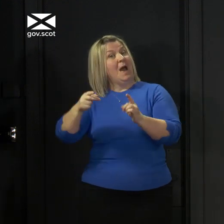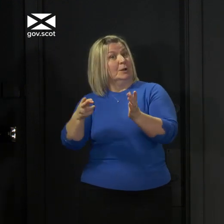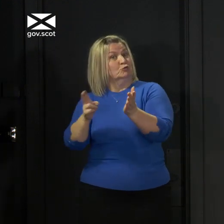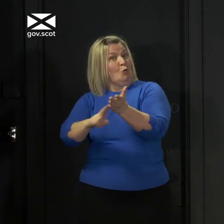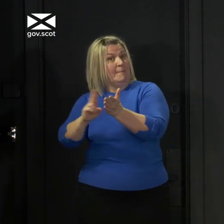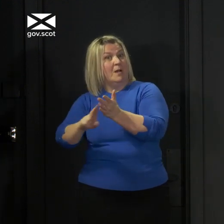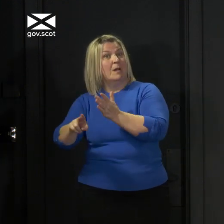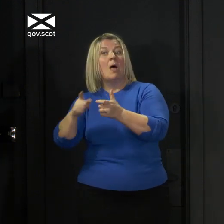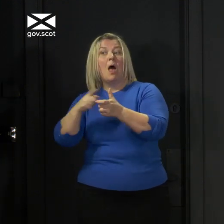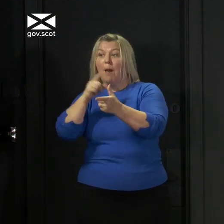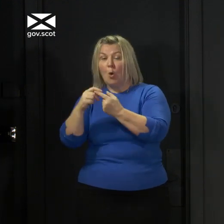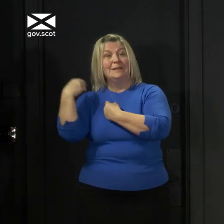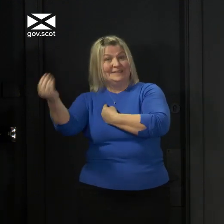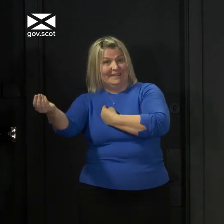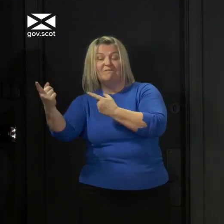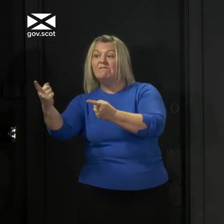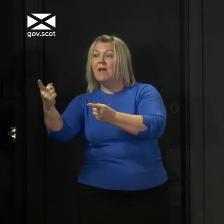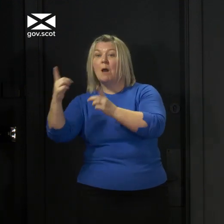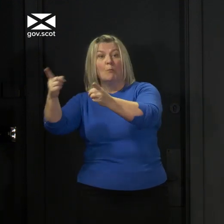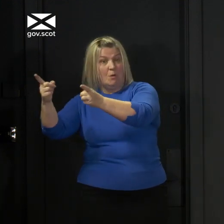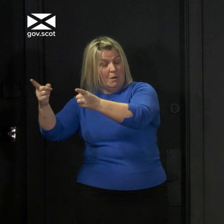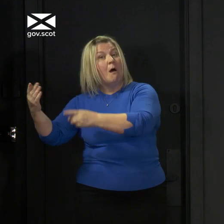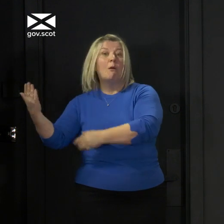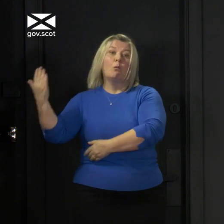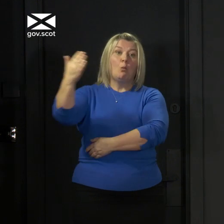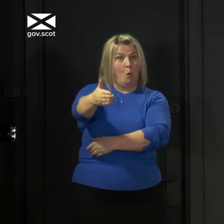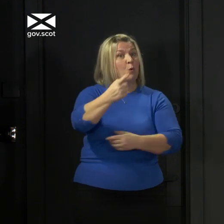programs to continue people missed their appointments and then it might be three